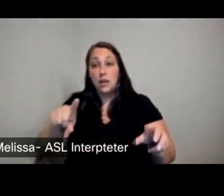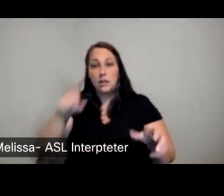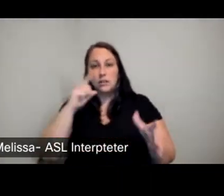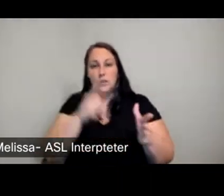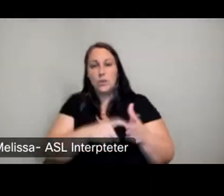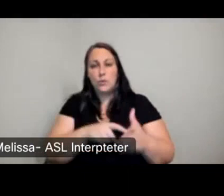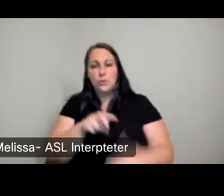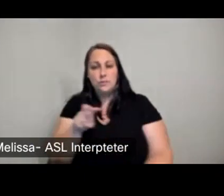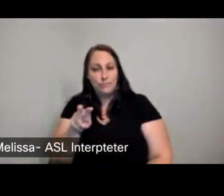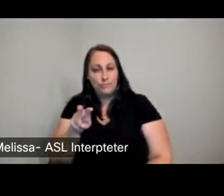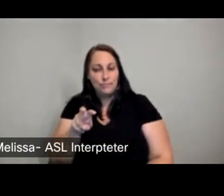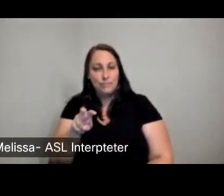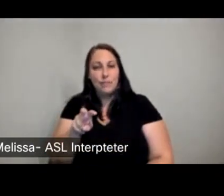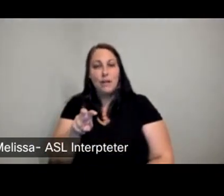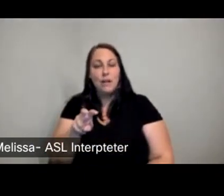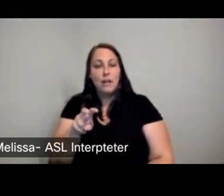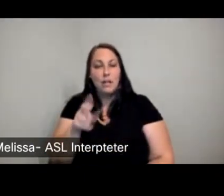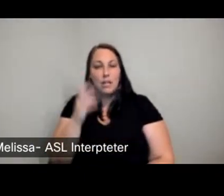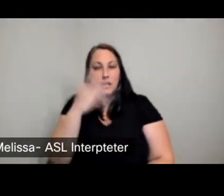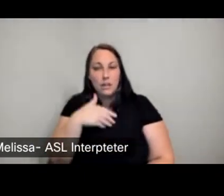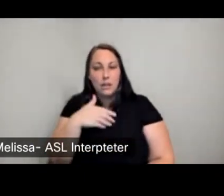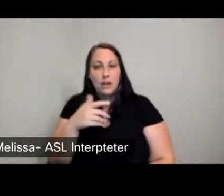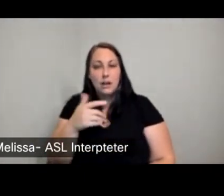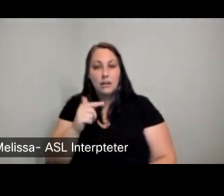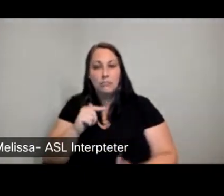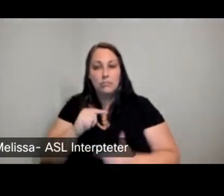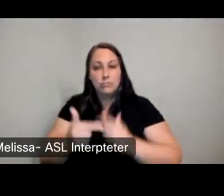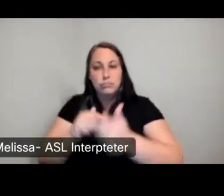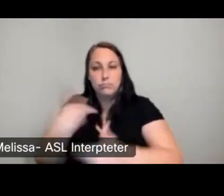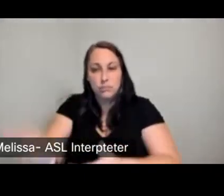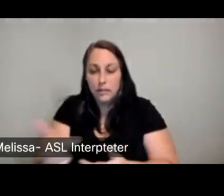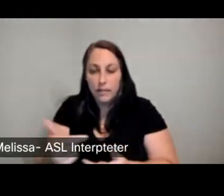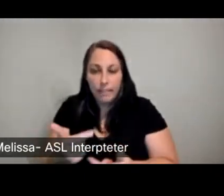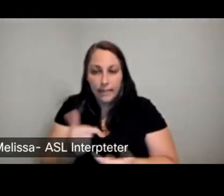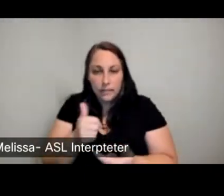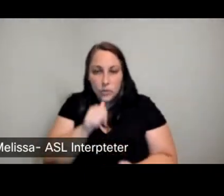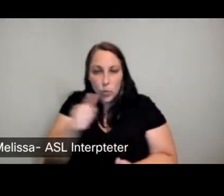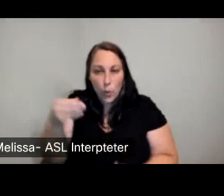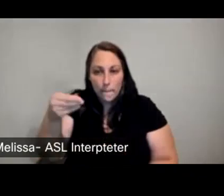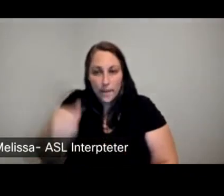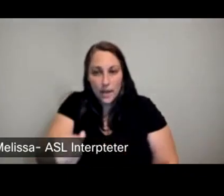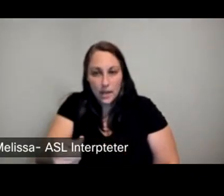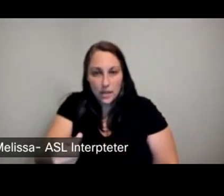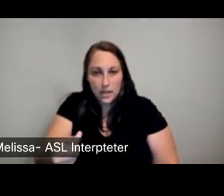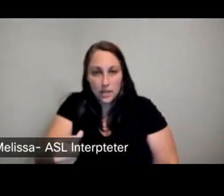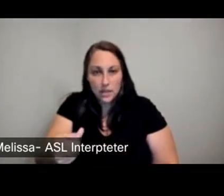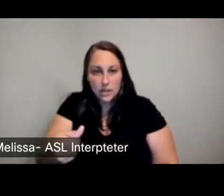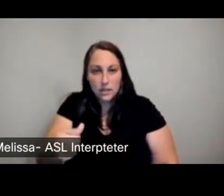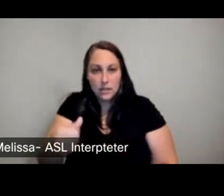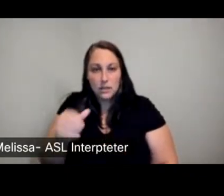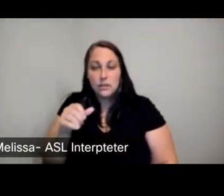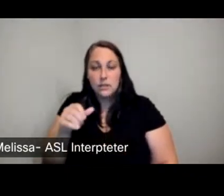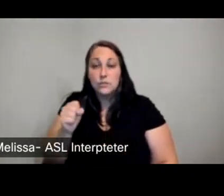the fair box so it's like a domino effect it's a domino effect and it's it's very it's even in uh